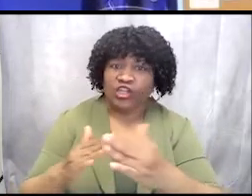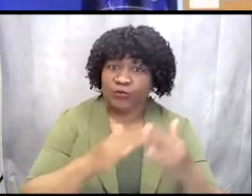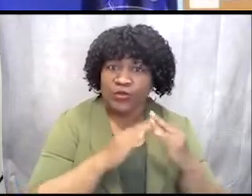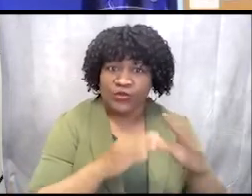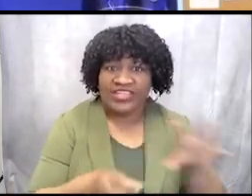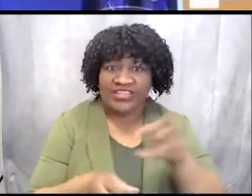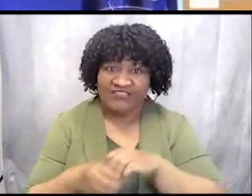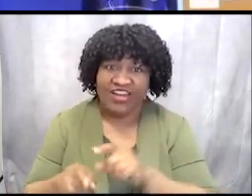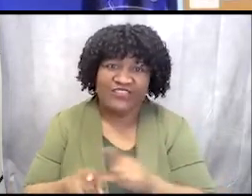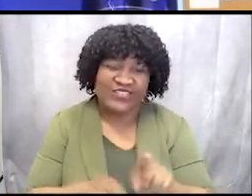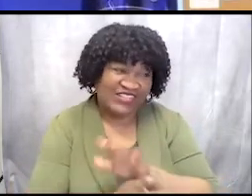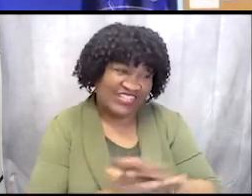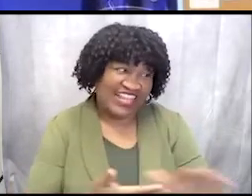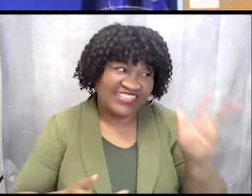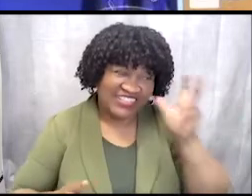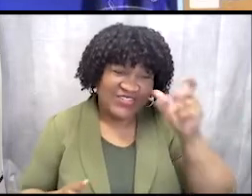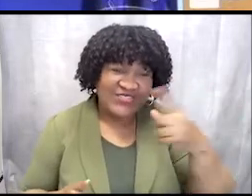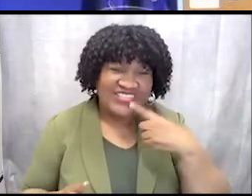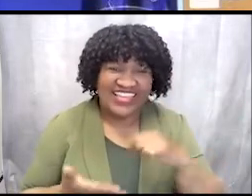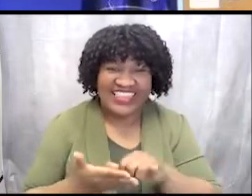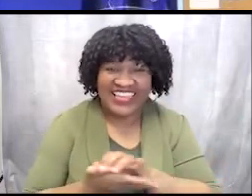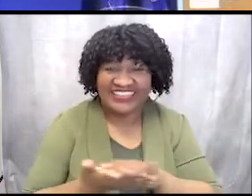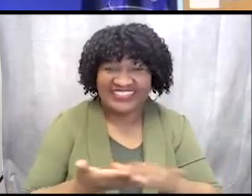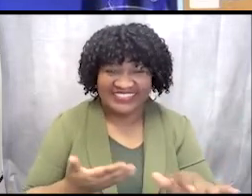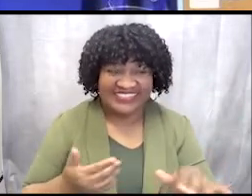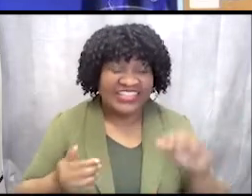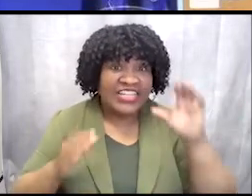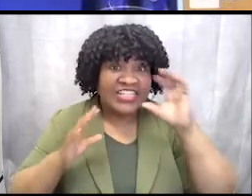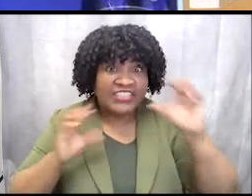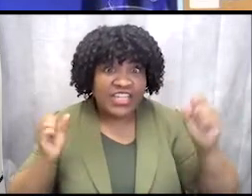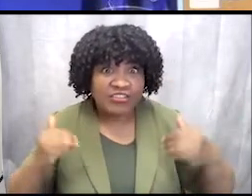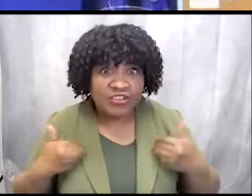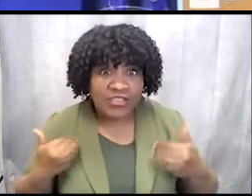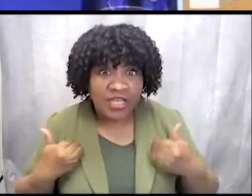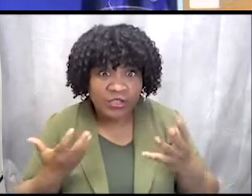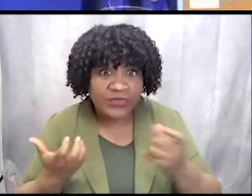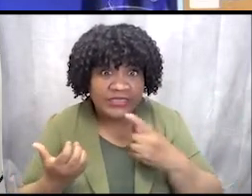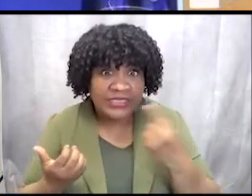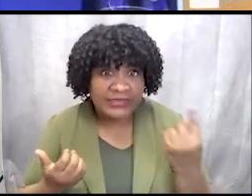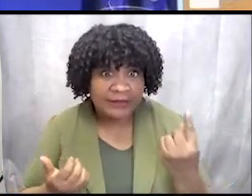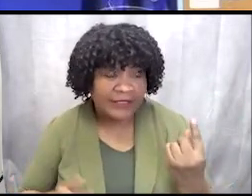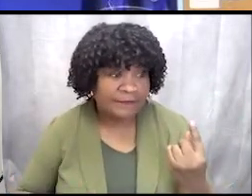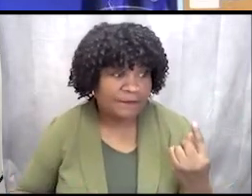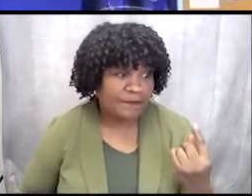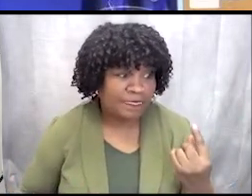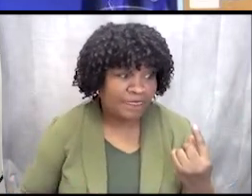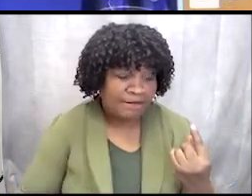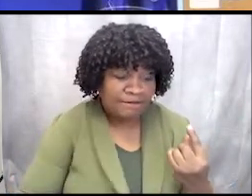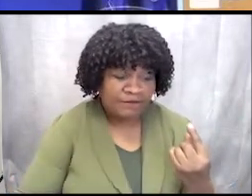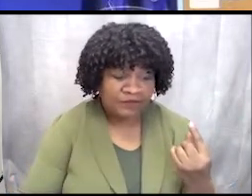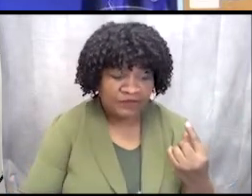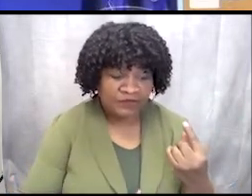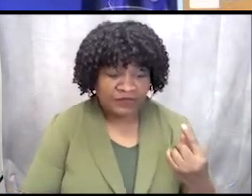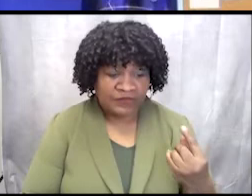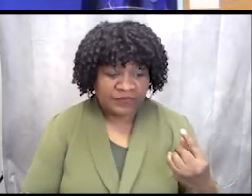And so it's nice to hear that is part of your vision. Chancellor Young, did you wanna to speak too? Well, I'll just summarize.